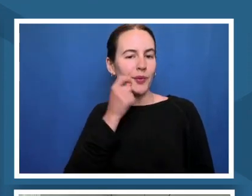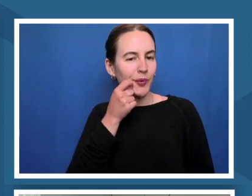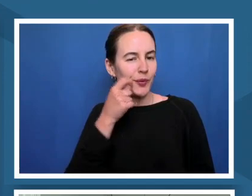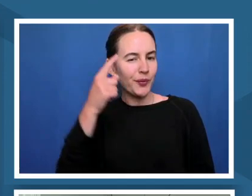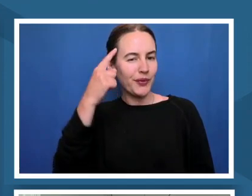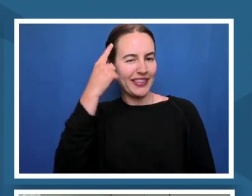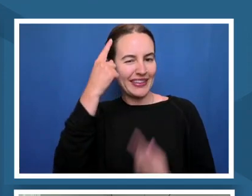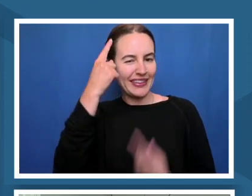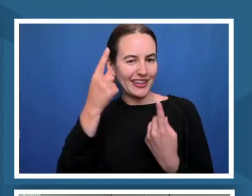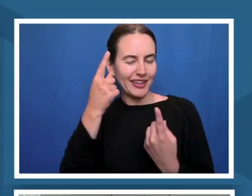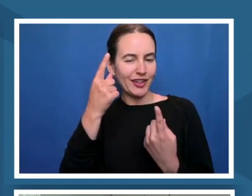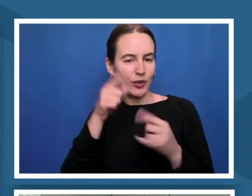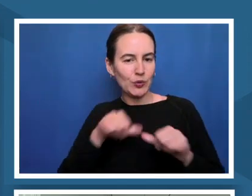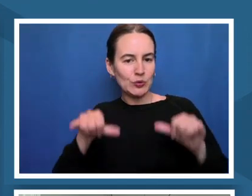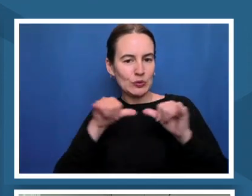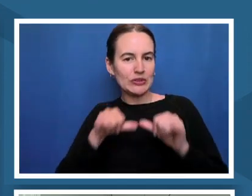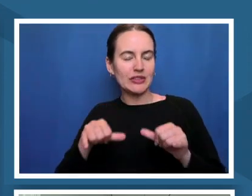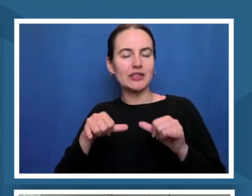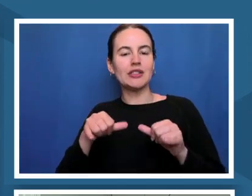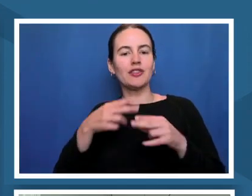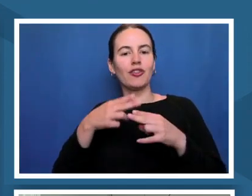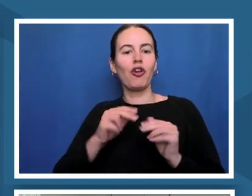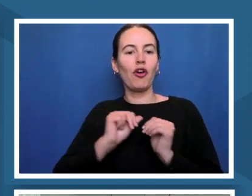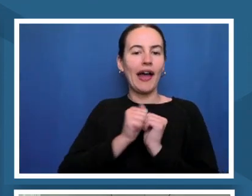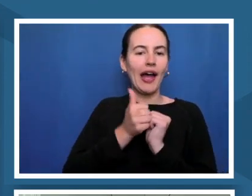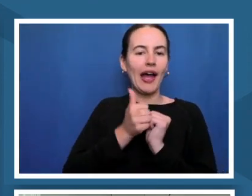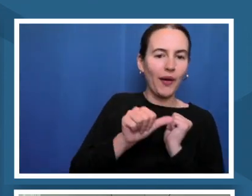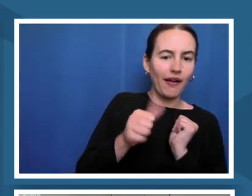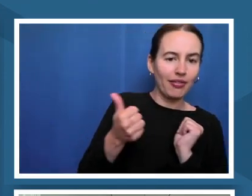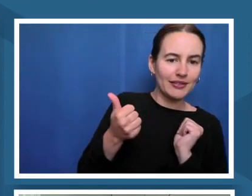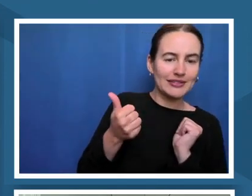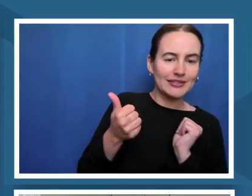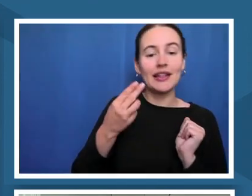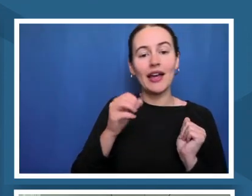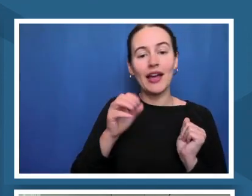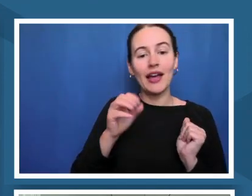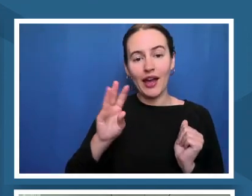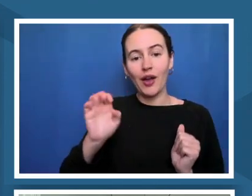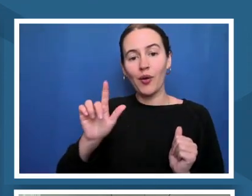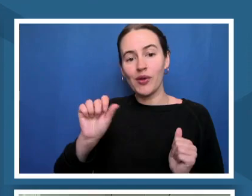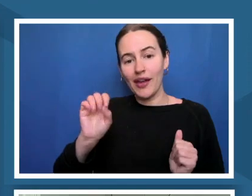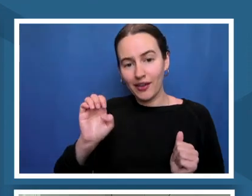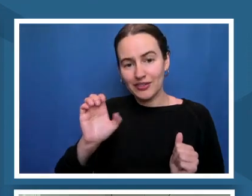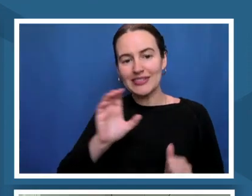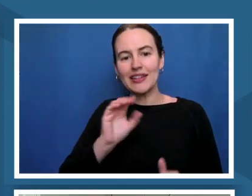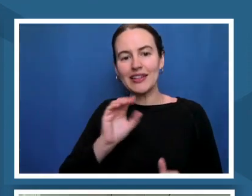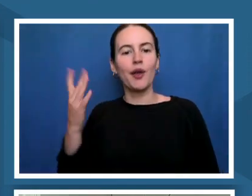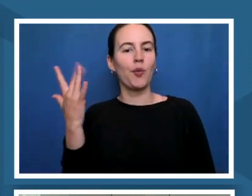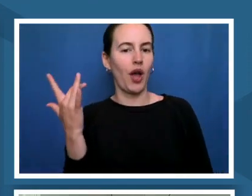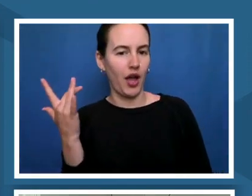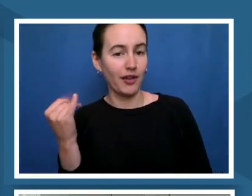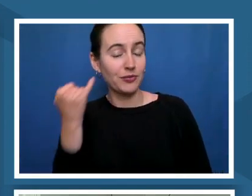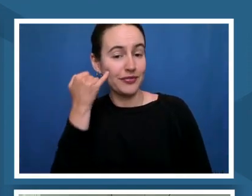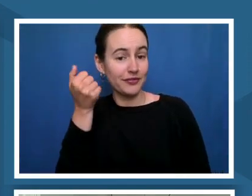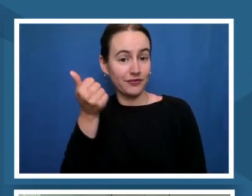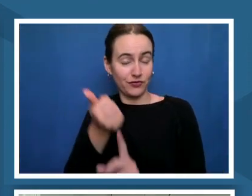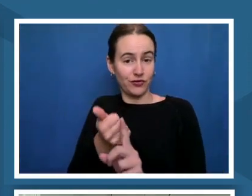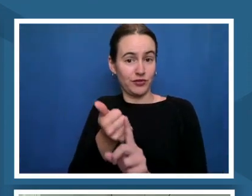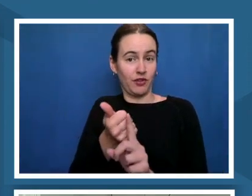which helps us think about the audience that we're speaking to so if you've identified that one of